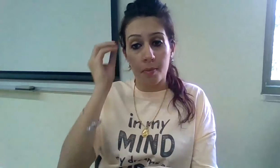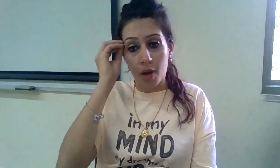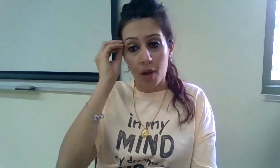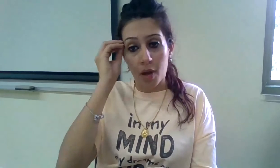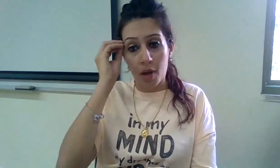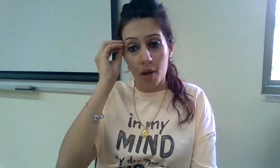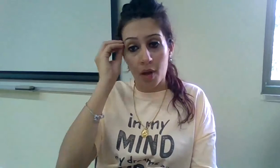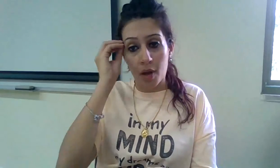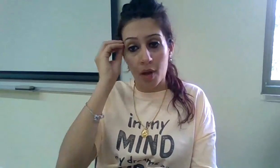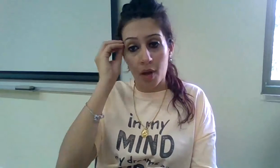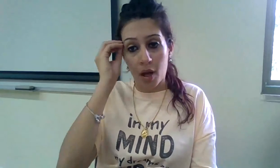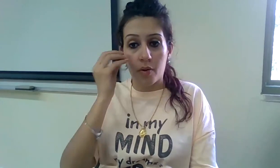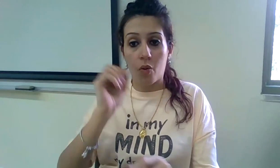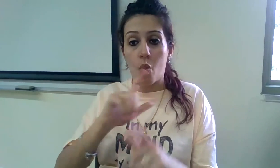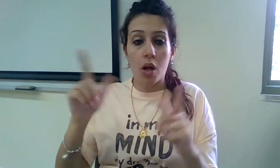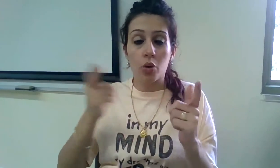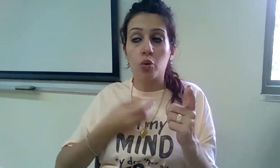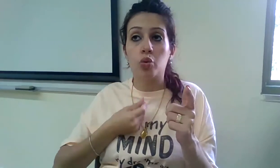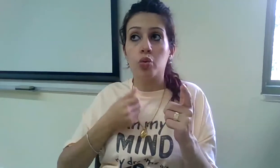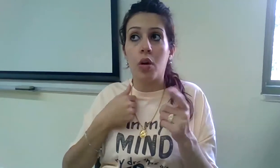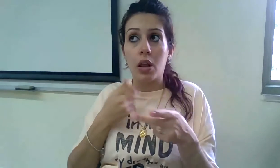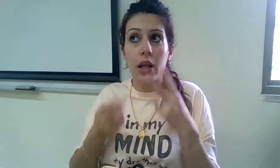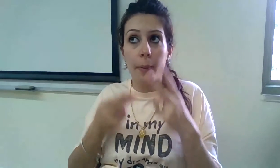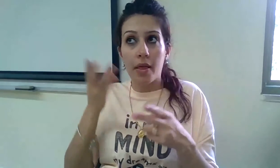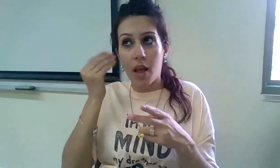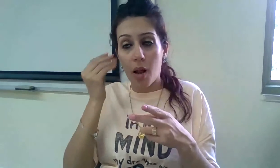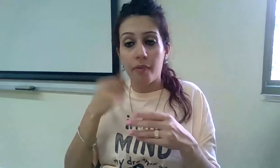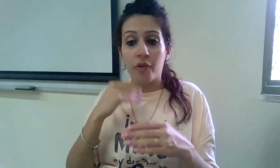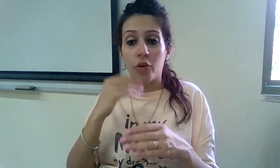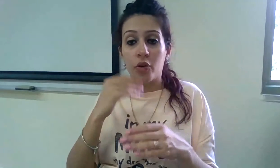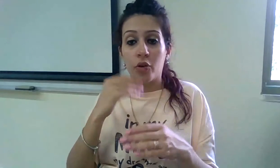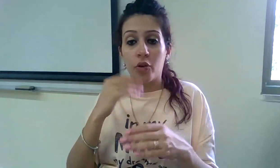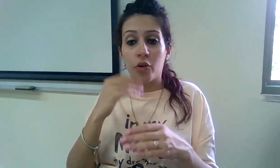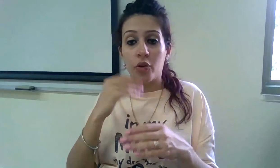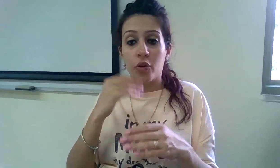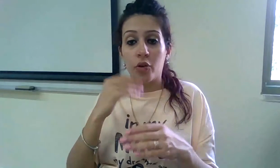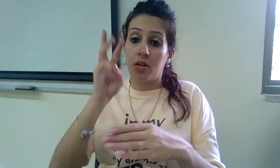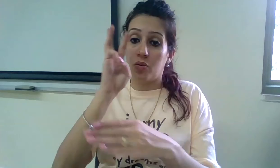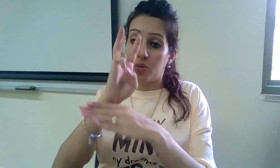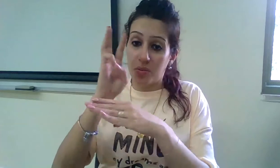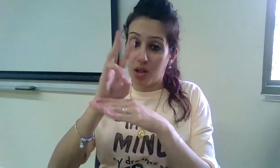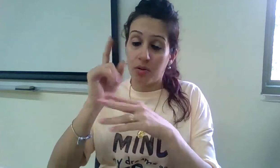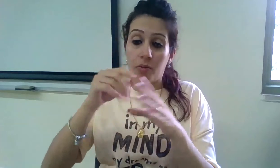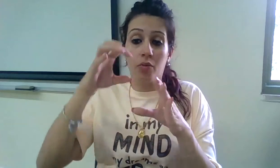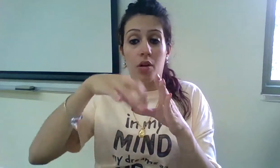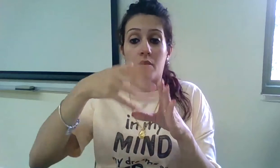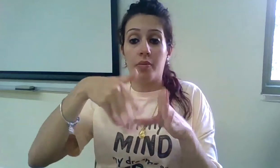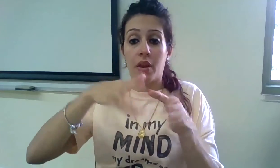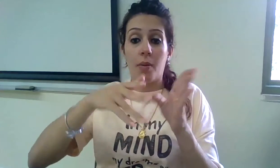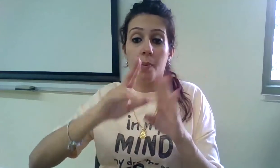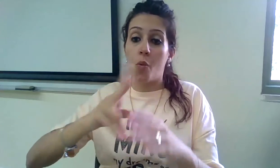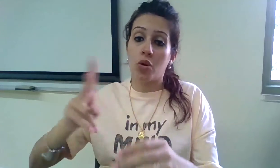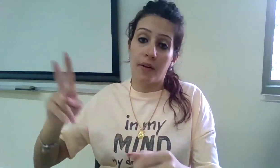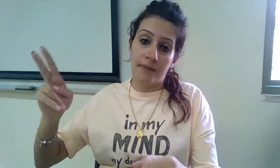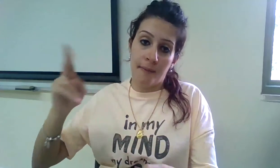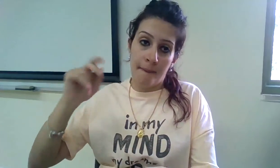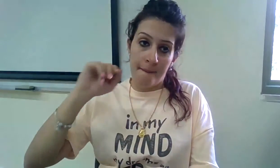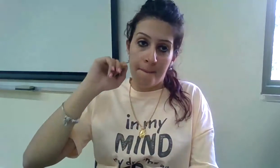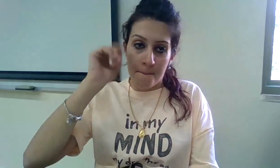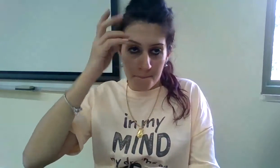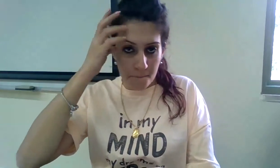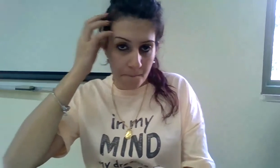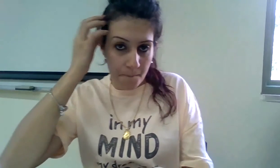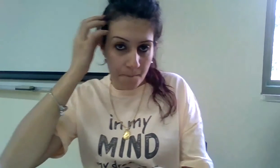We always emphasize the importance of the relationship and we put attitude as the